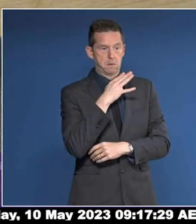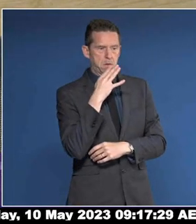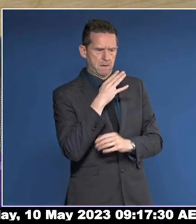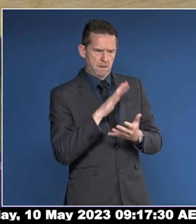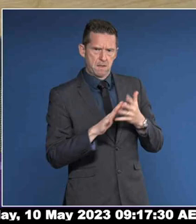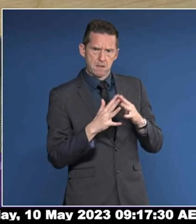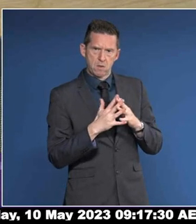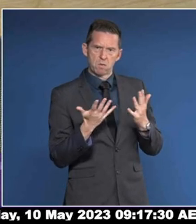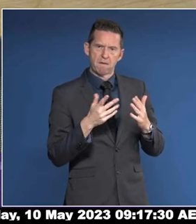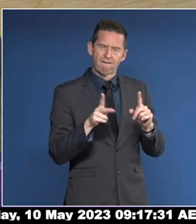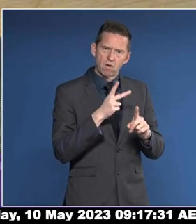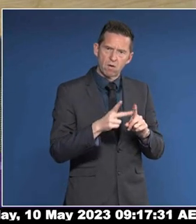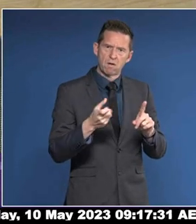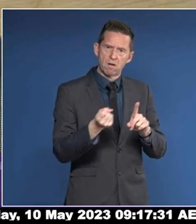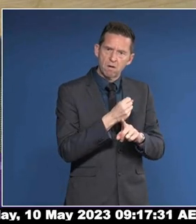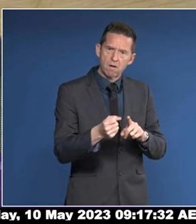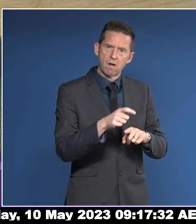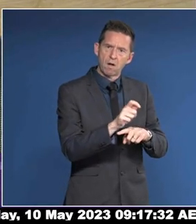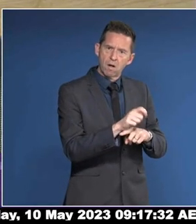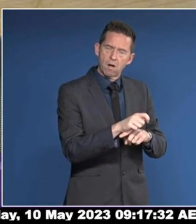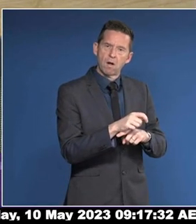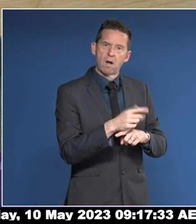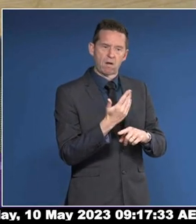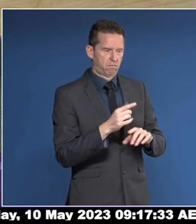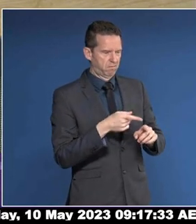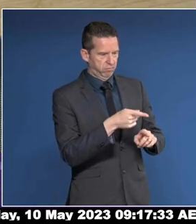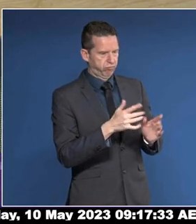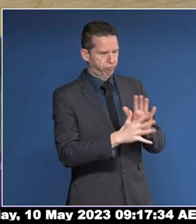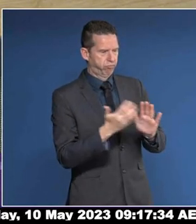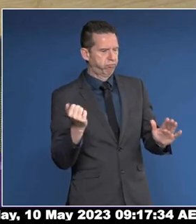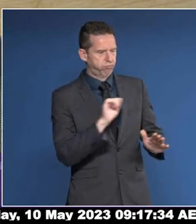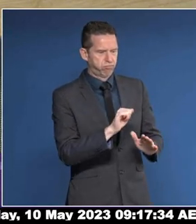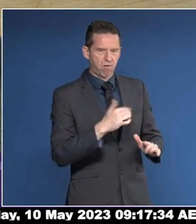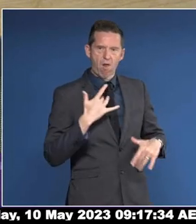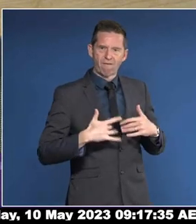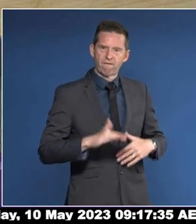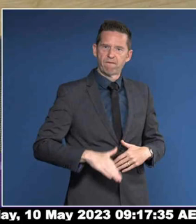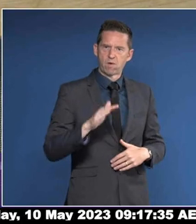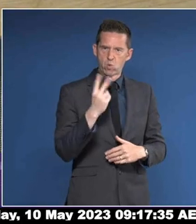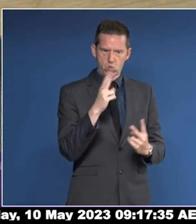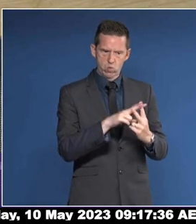neglect, and the deprivation of two children with disability and their life course.